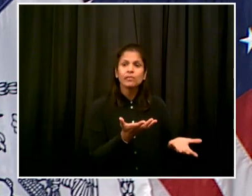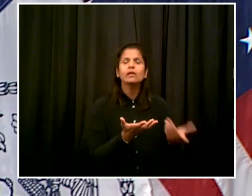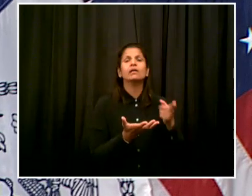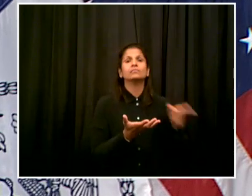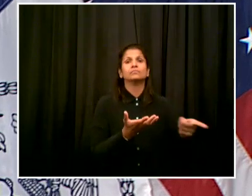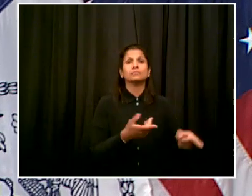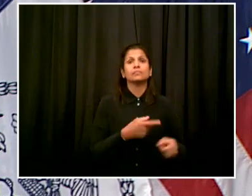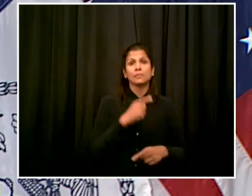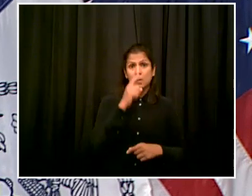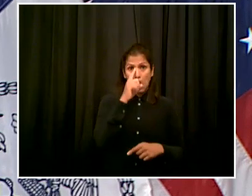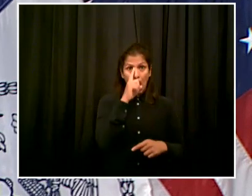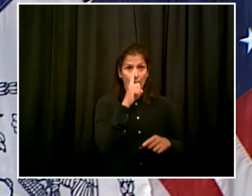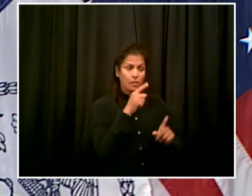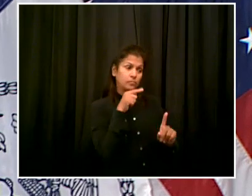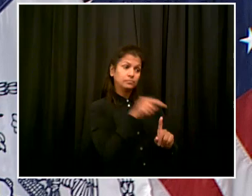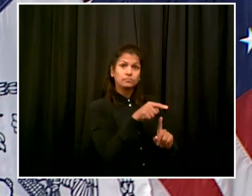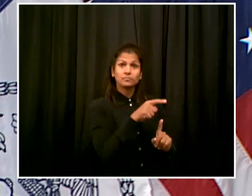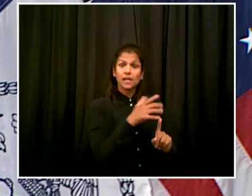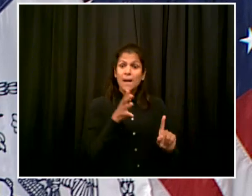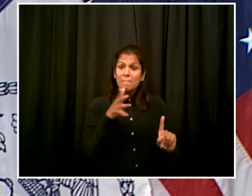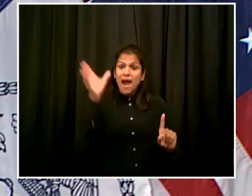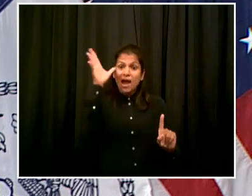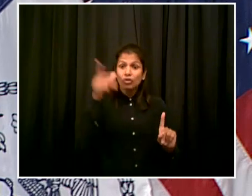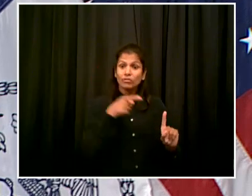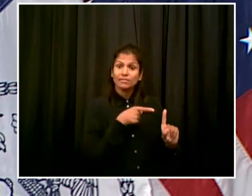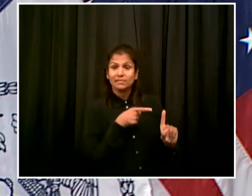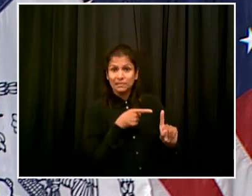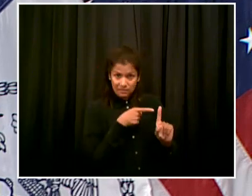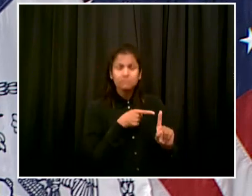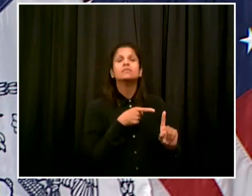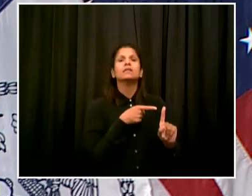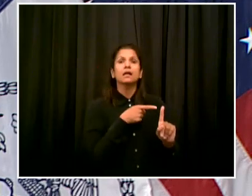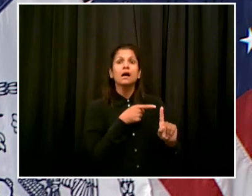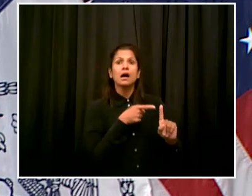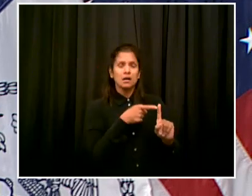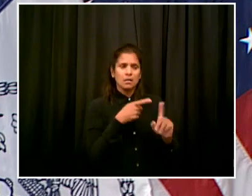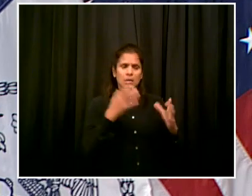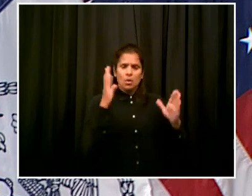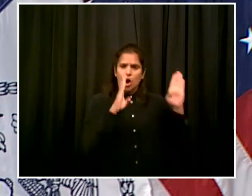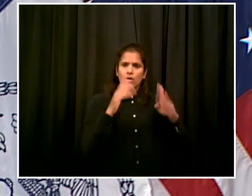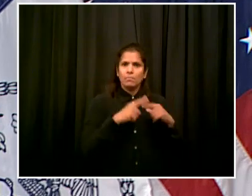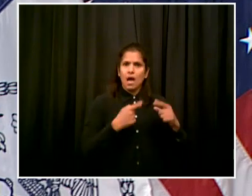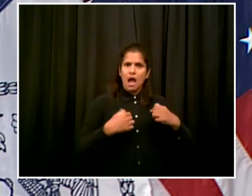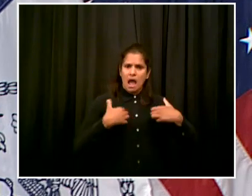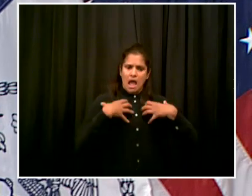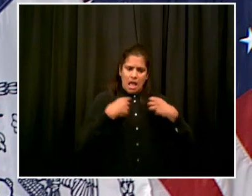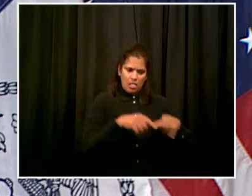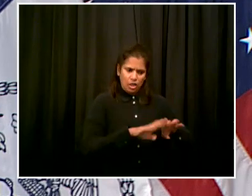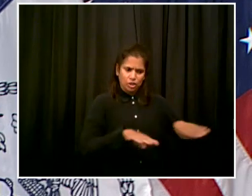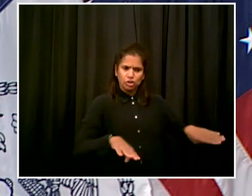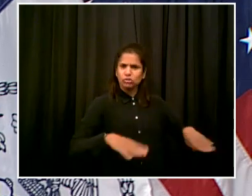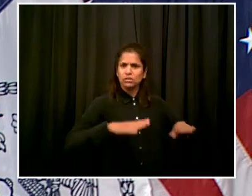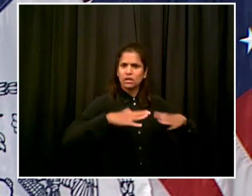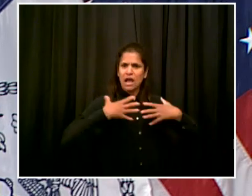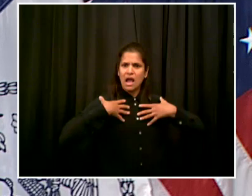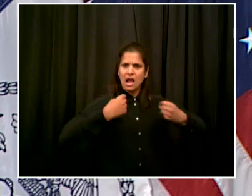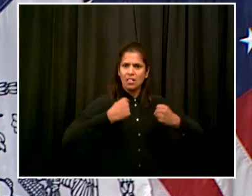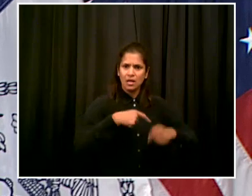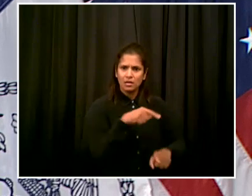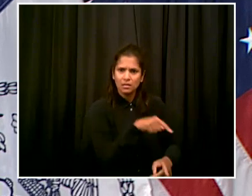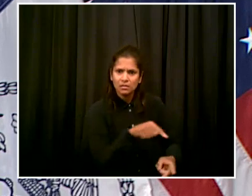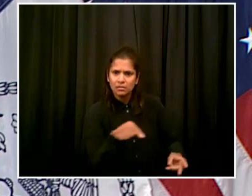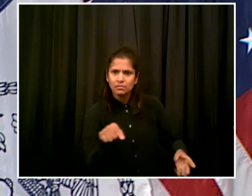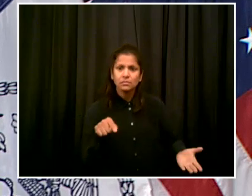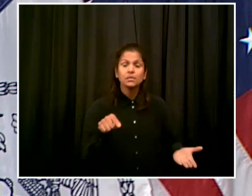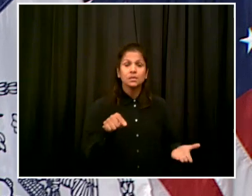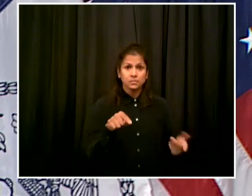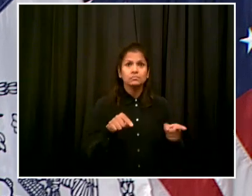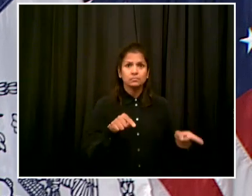S IGOING TO --.